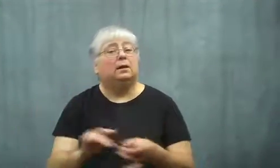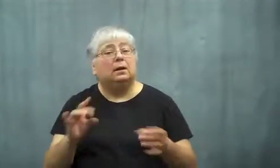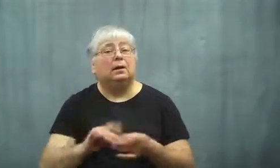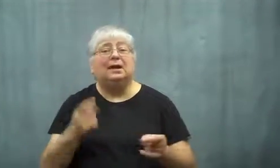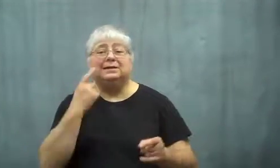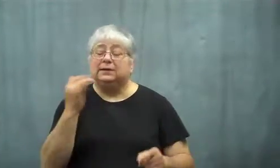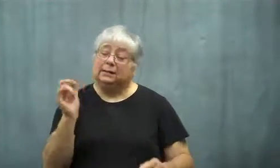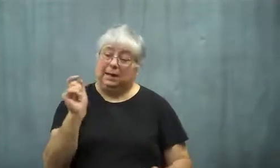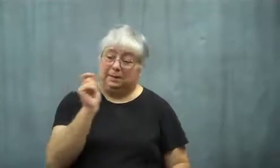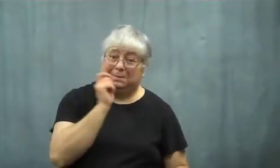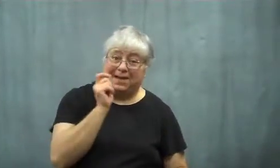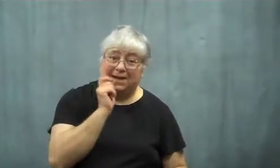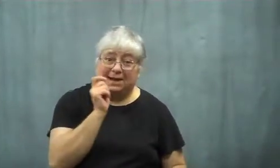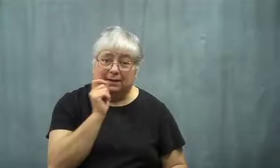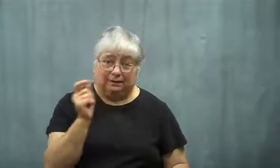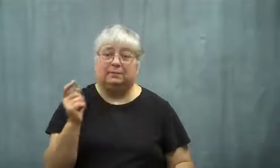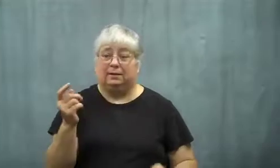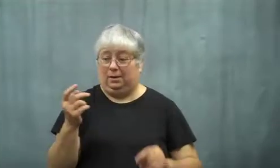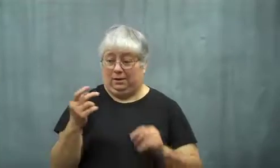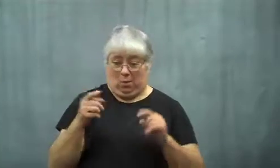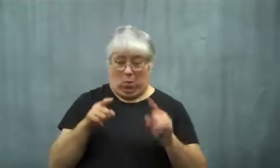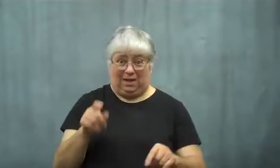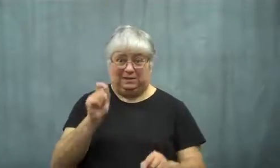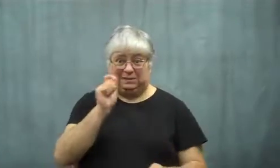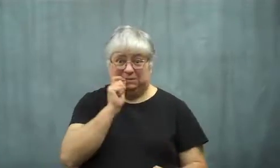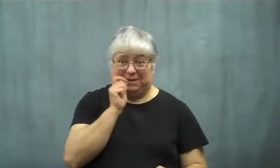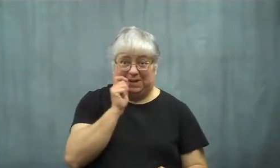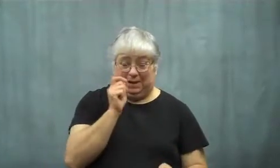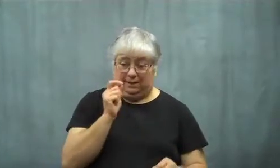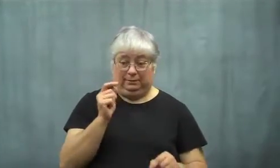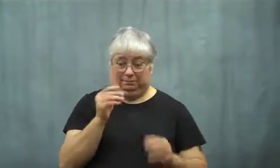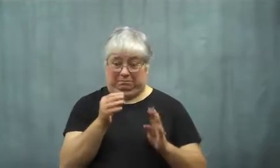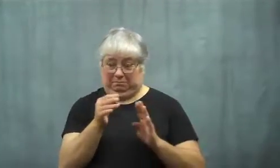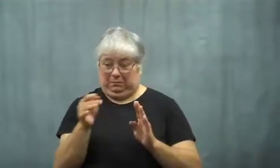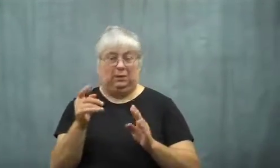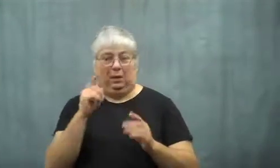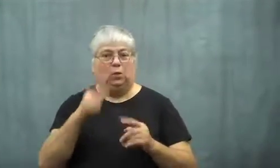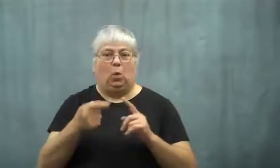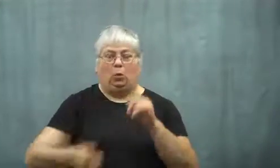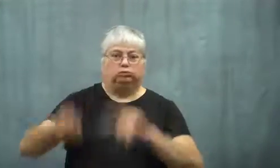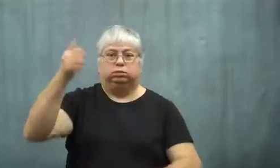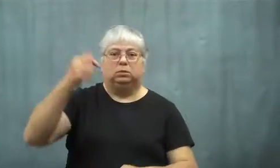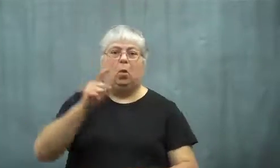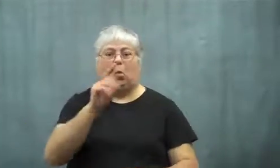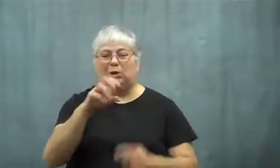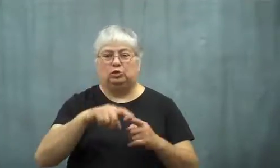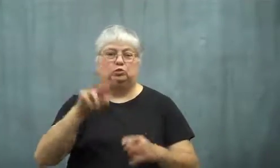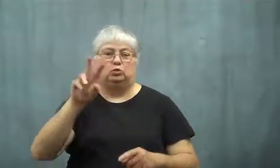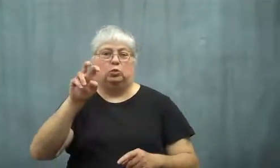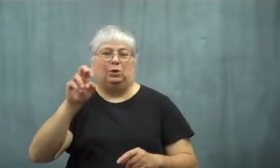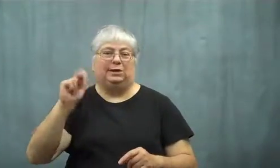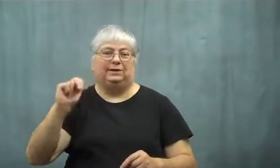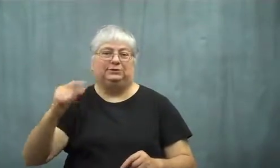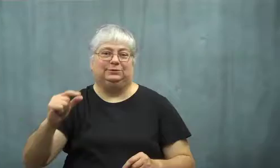says that concentrations reach 100 to 200 nanograms while smoking pot.